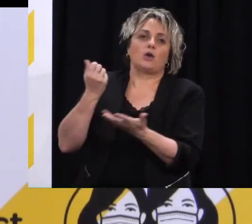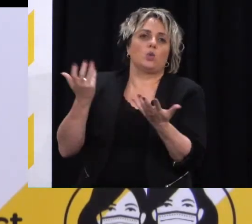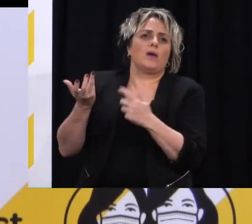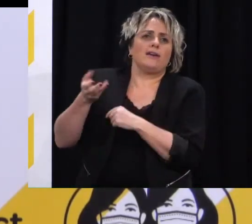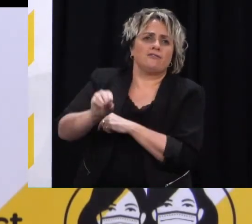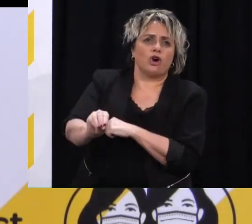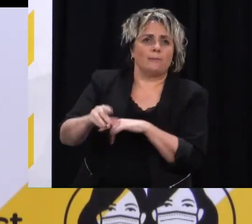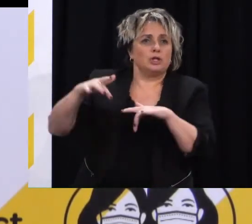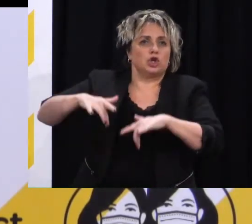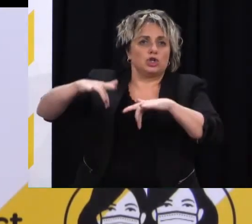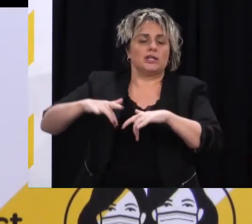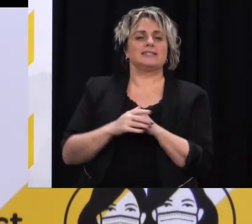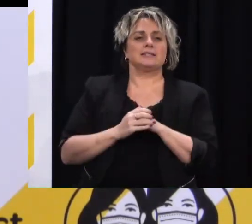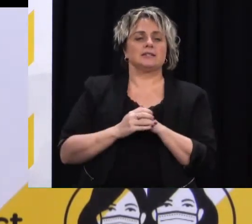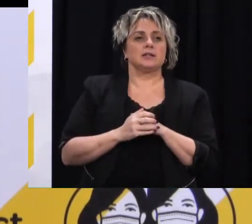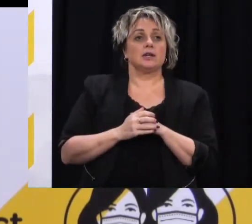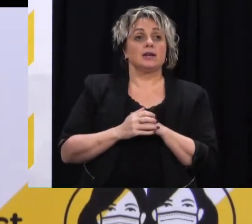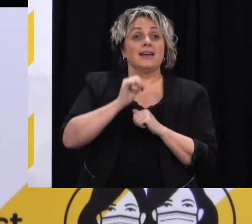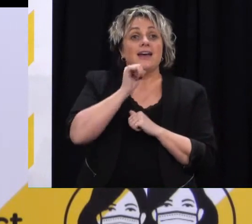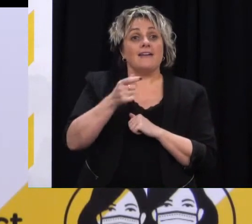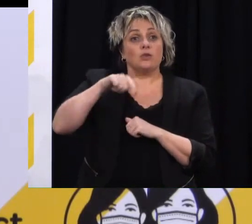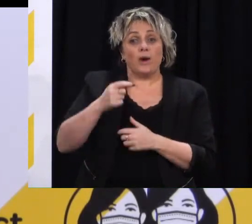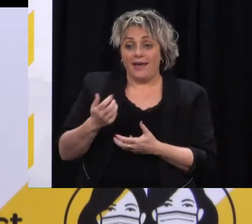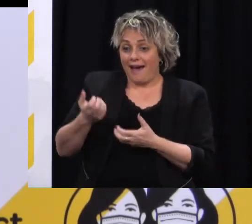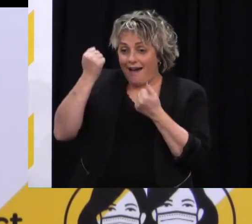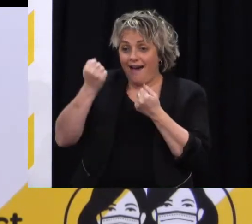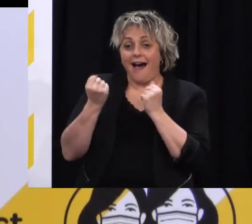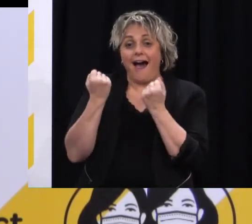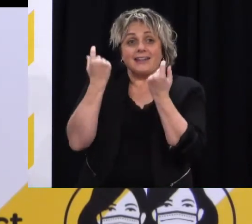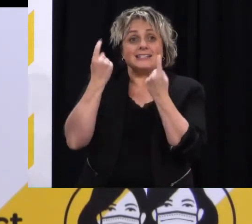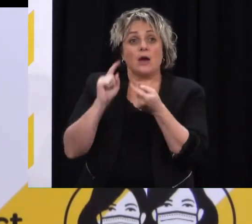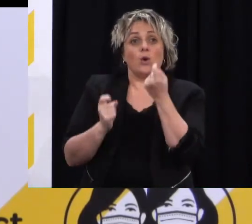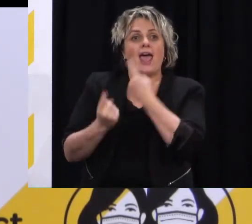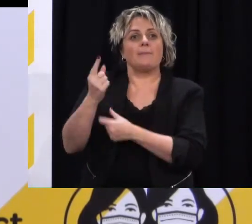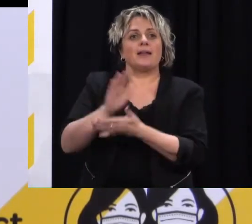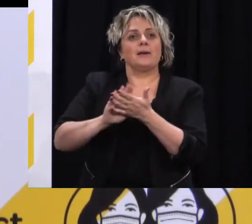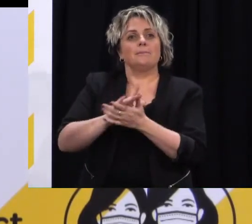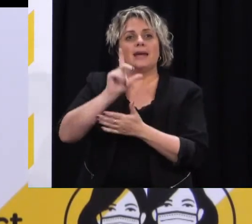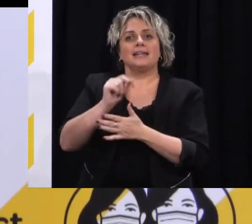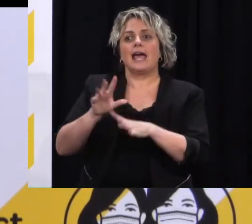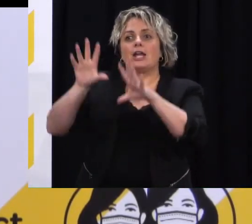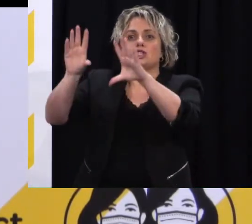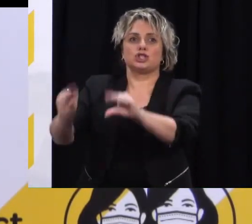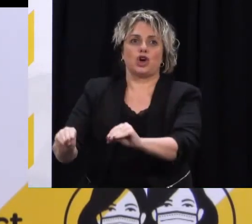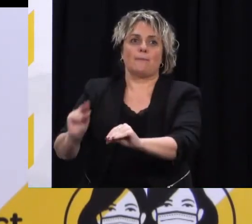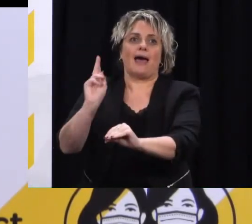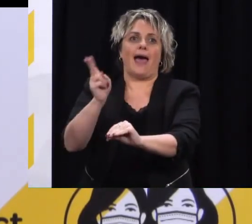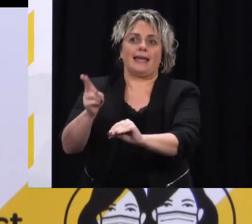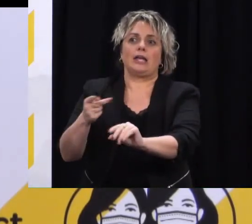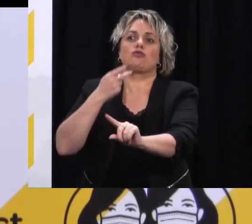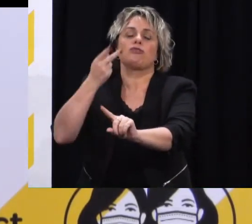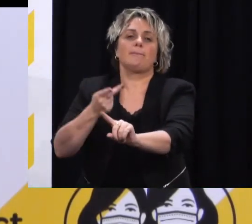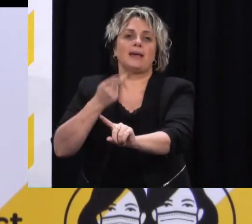but we've investigated a number